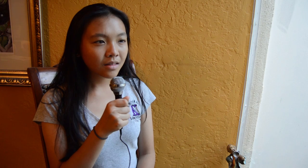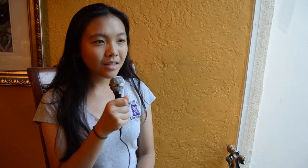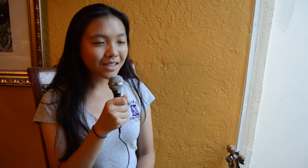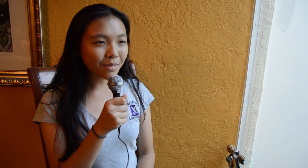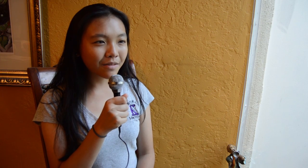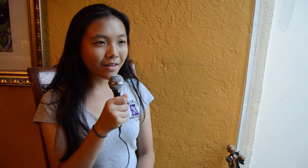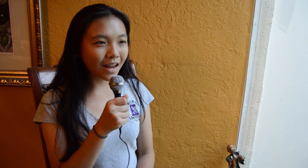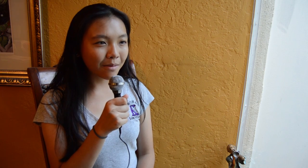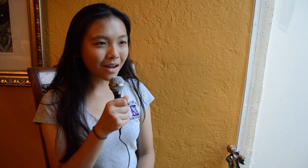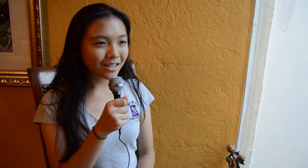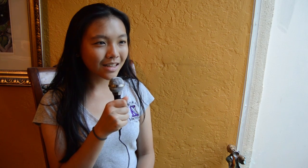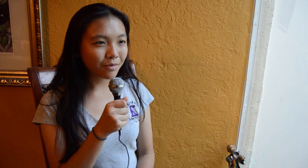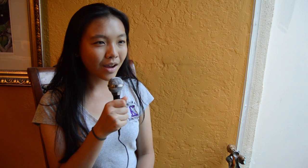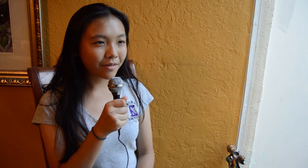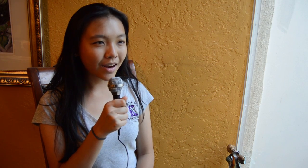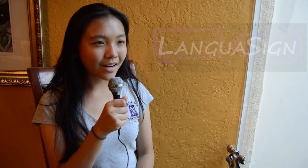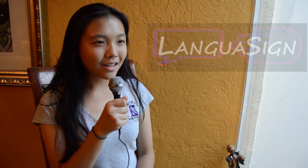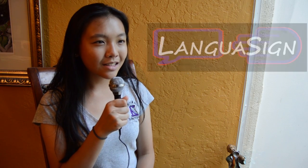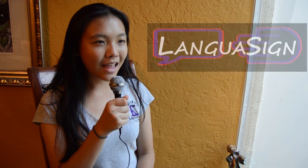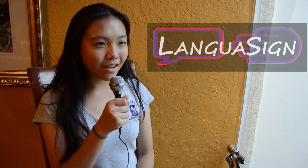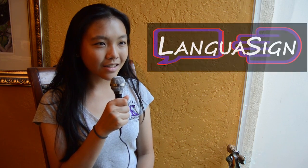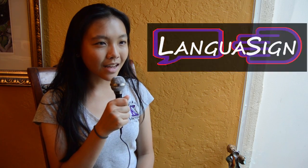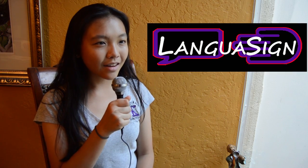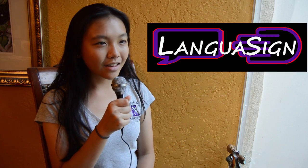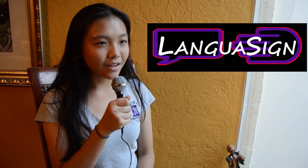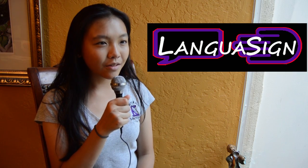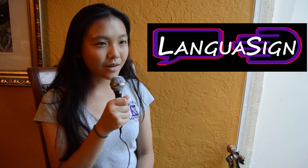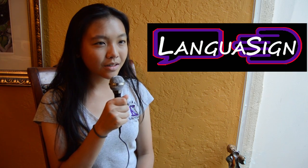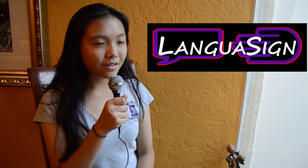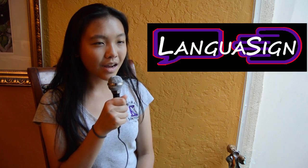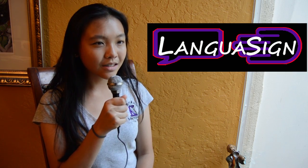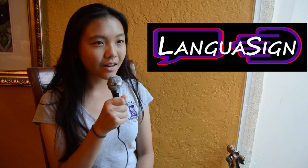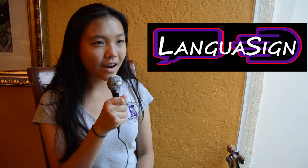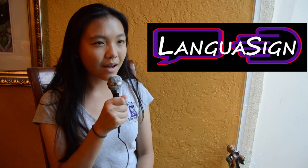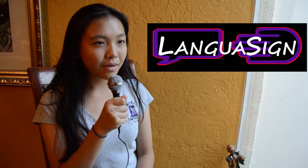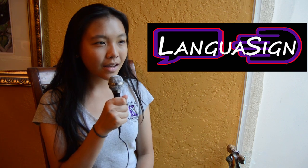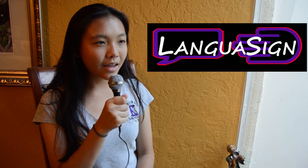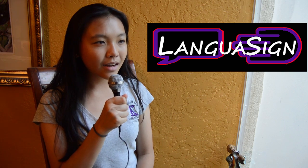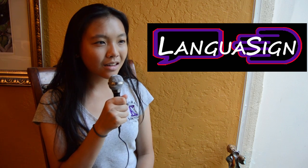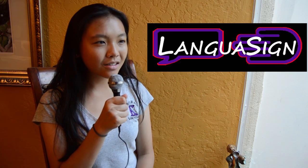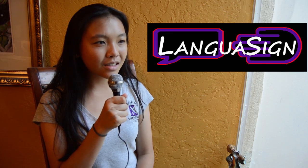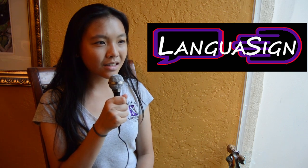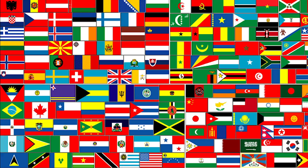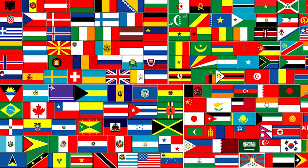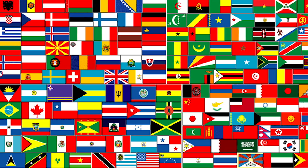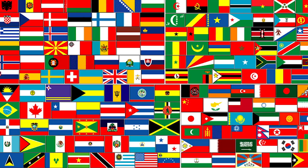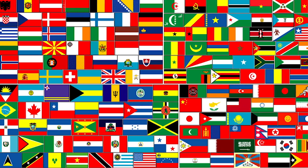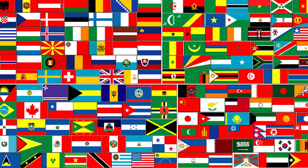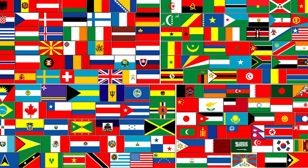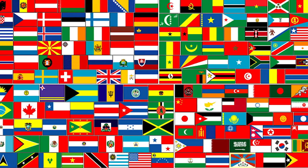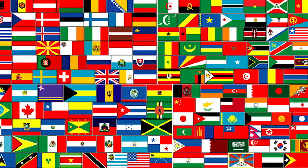The smartphone app concept we have created is LanguaSign, a universal translator app. It includes the standard language translator